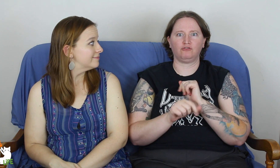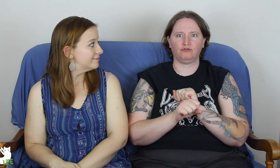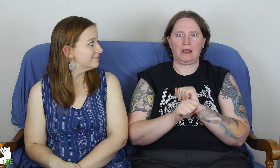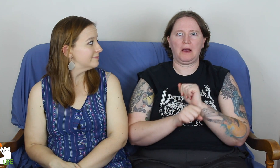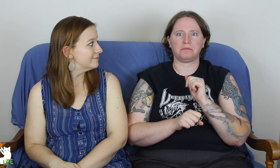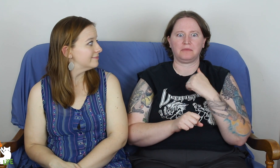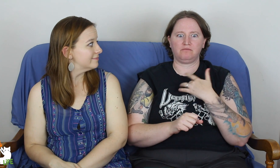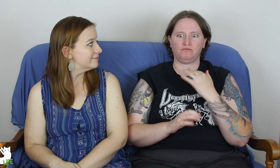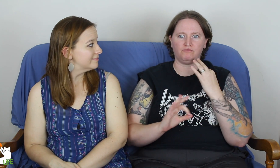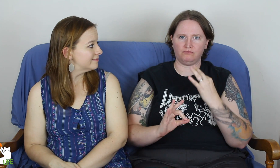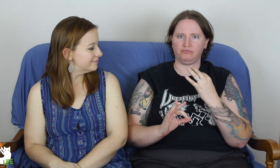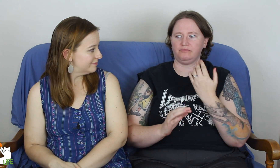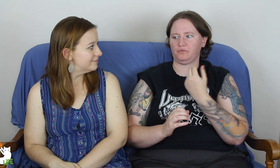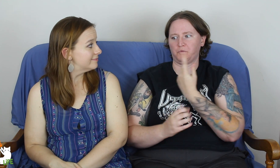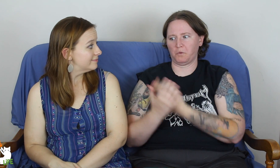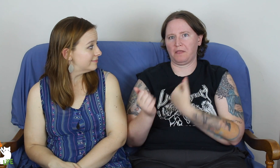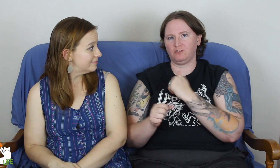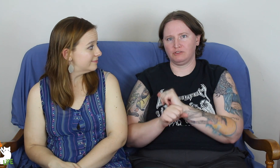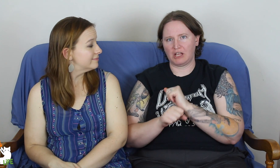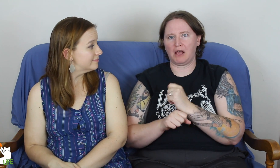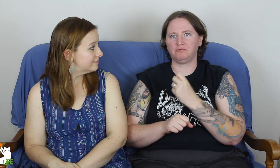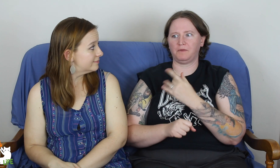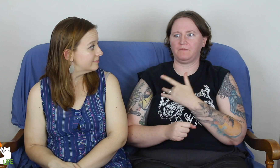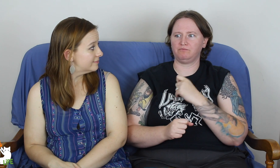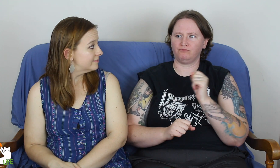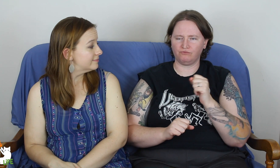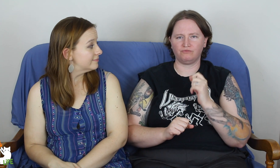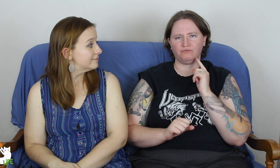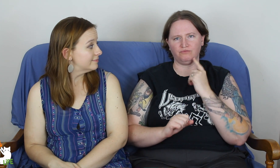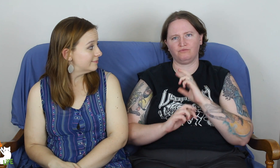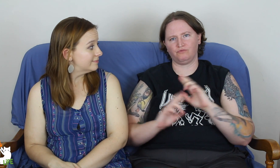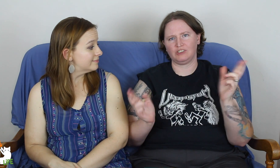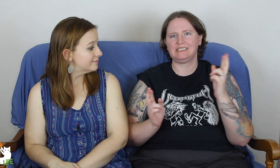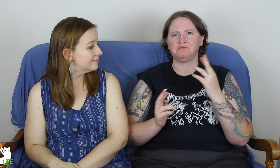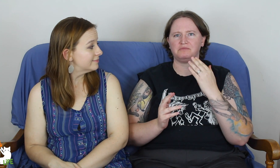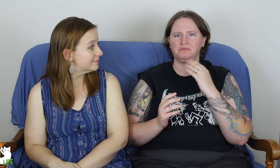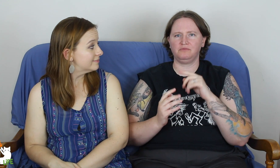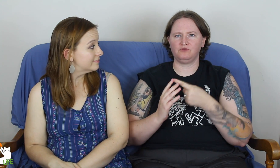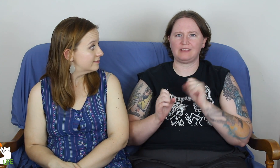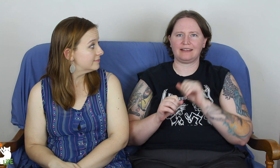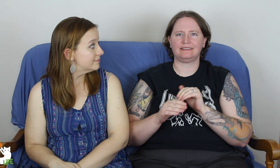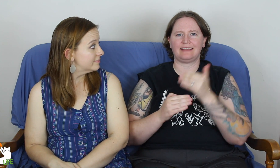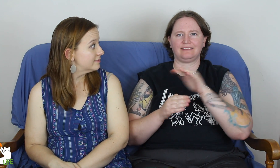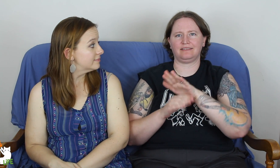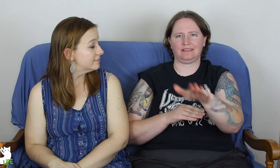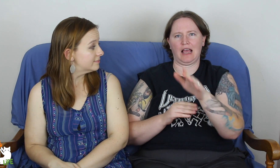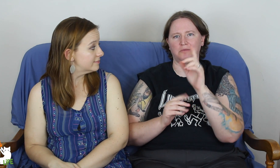Felt very secure. We both had good jobs. So we felt at that time we were ready to go ahead and take the next step